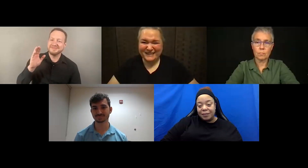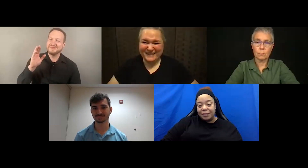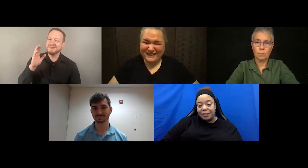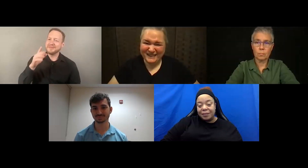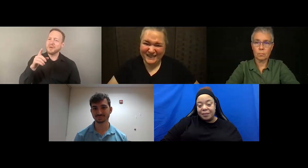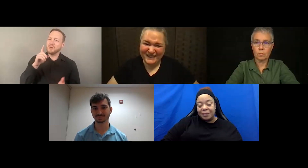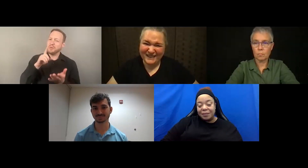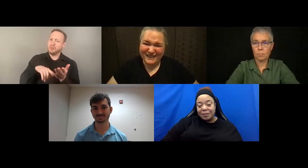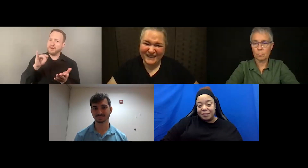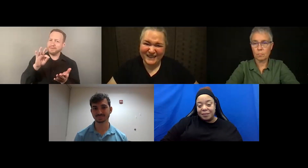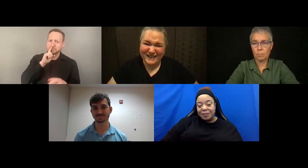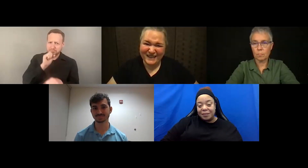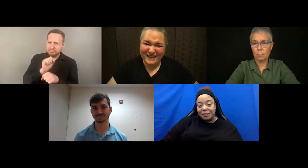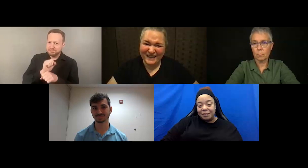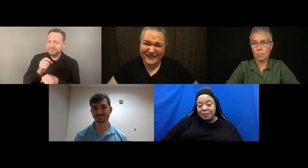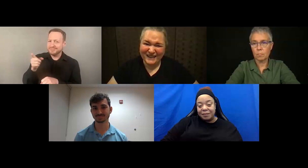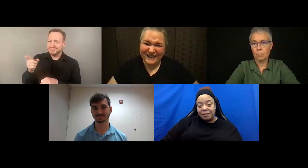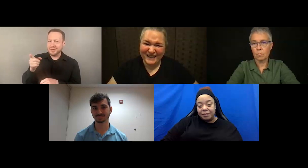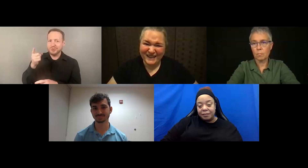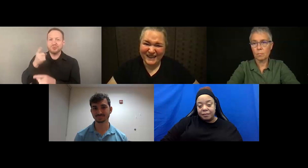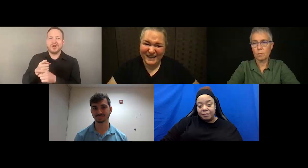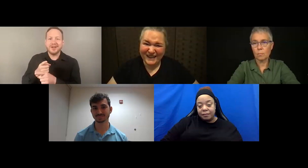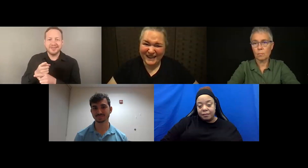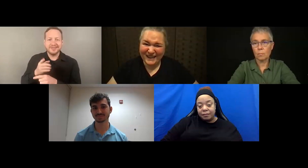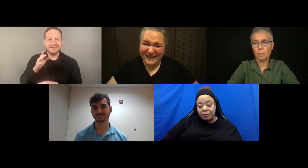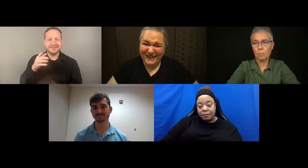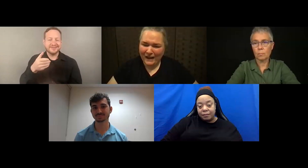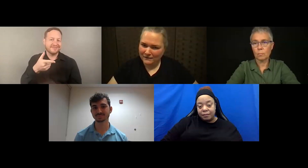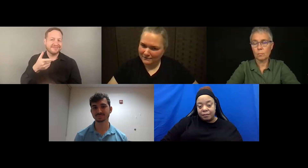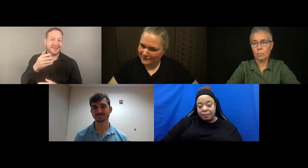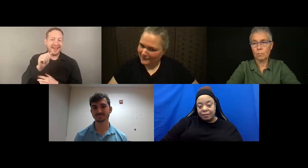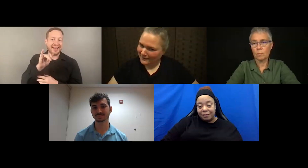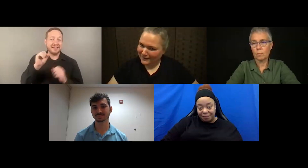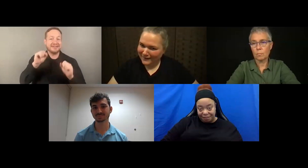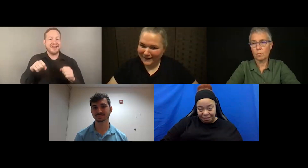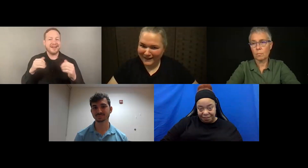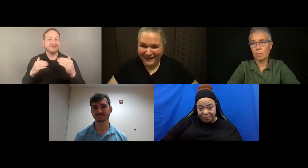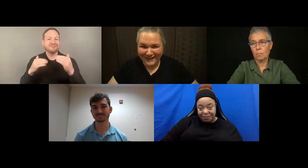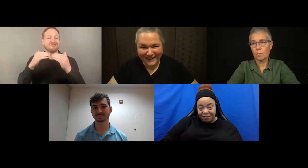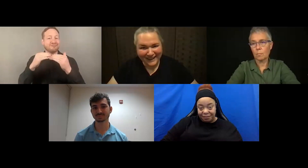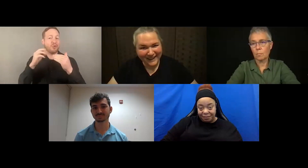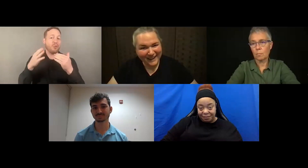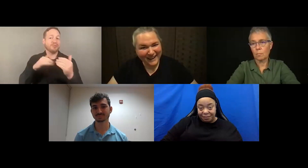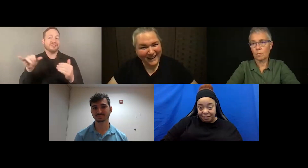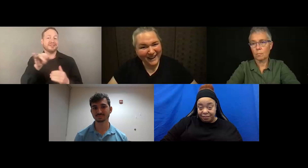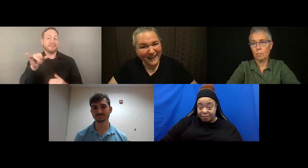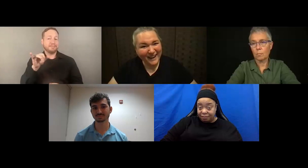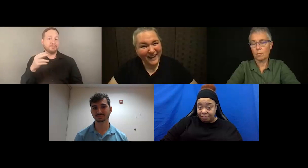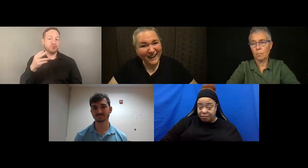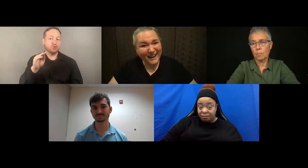more complex! Especially in this area. Tim: What if you're right. What if AI becomes equal to humans?